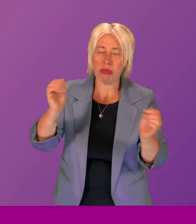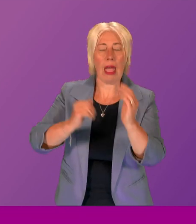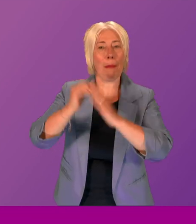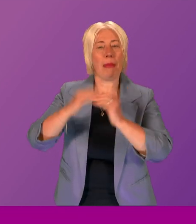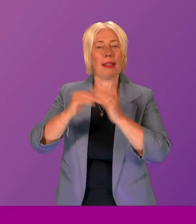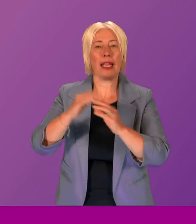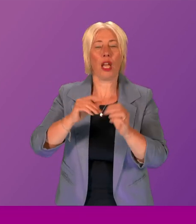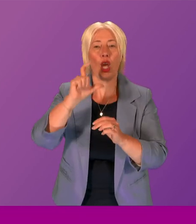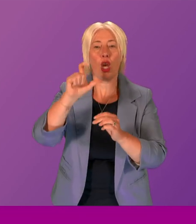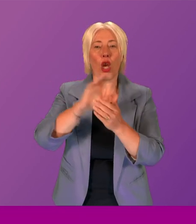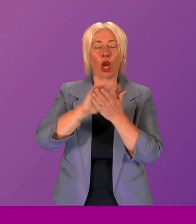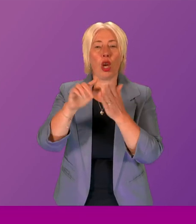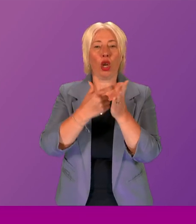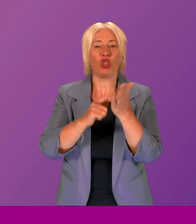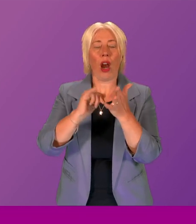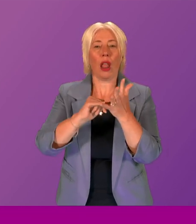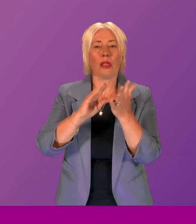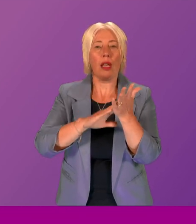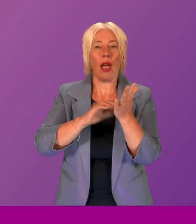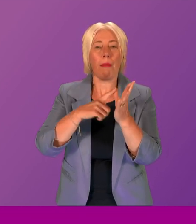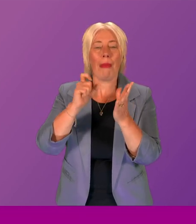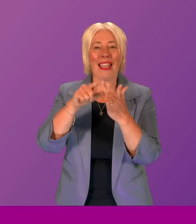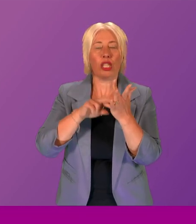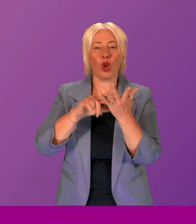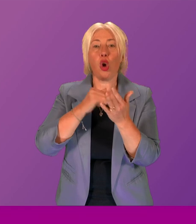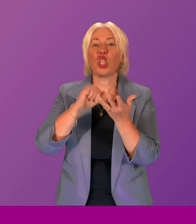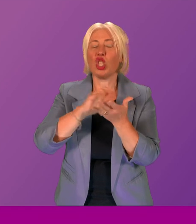the Glasgow School of Art, to the city of Glasgow and to Scotland as a whole.